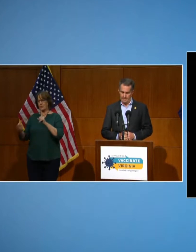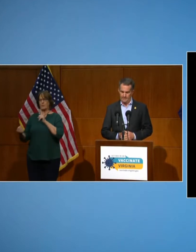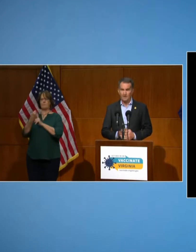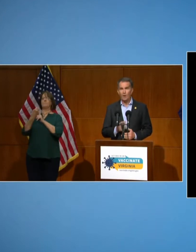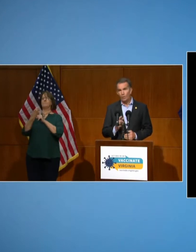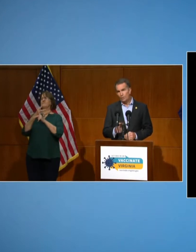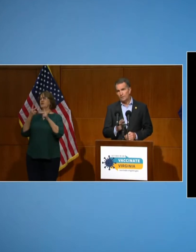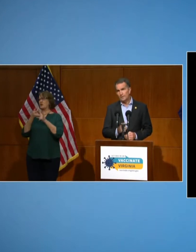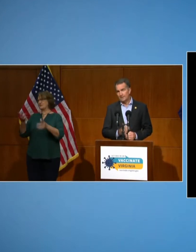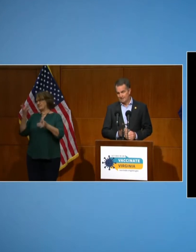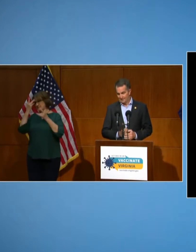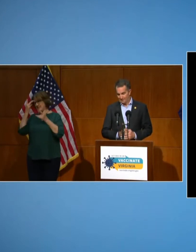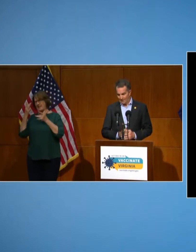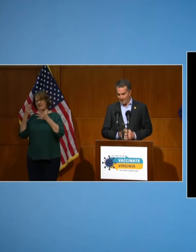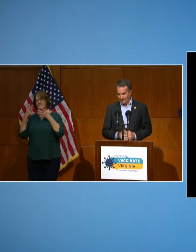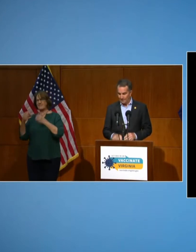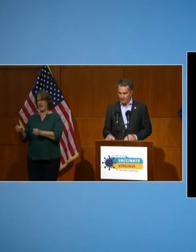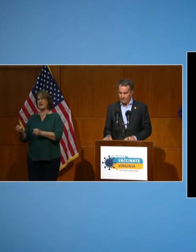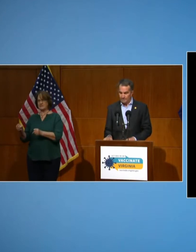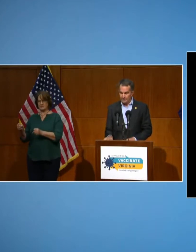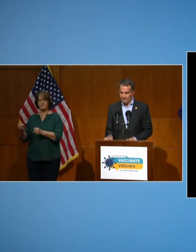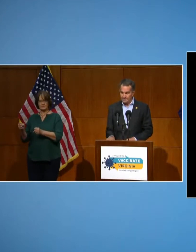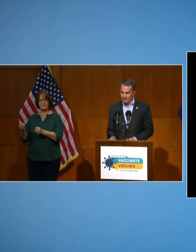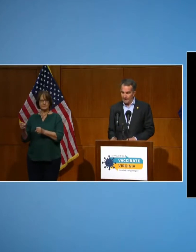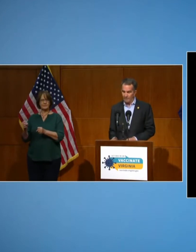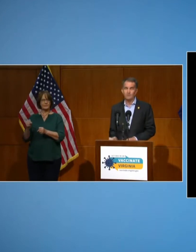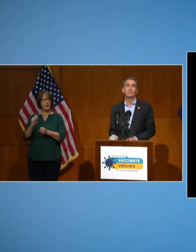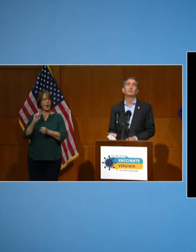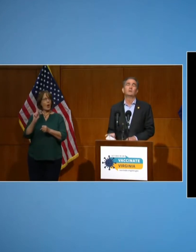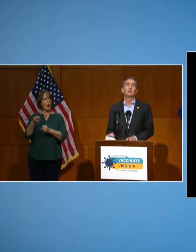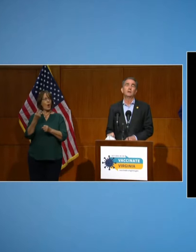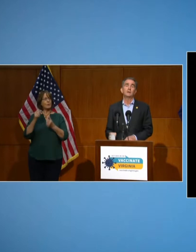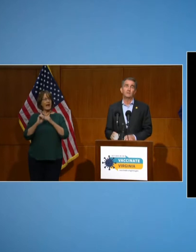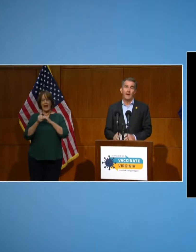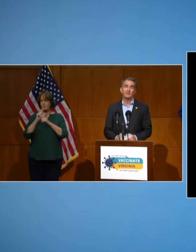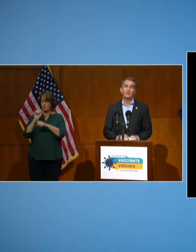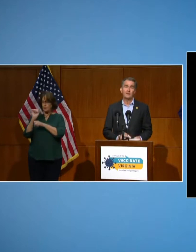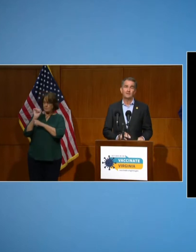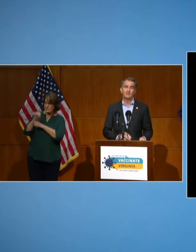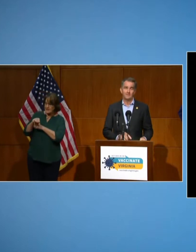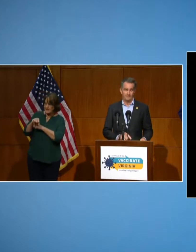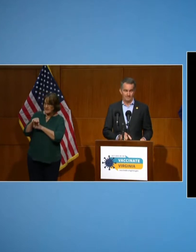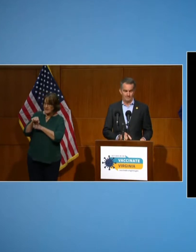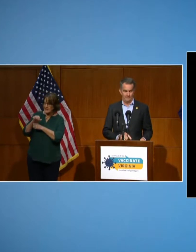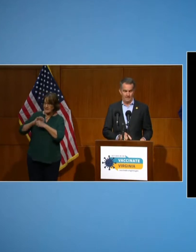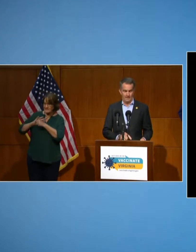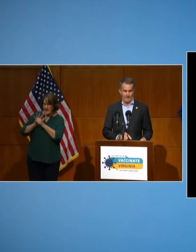The only way we can beat this virus is vaccination.